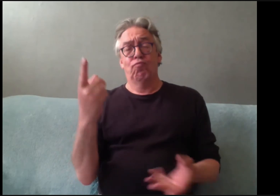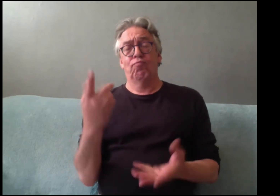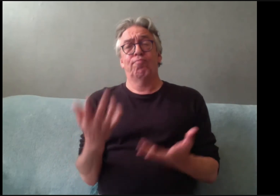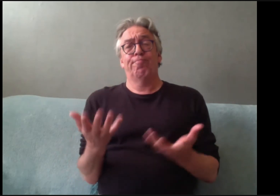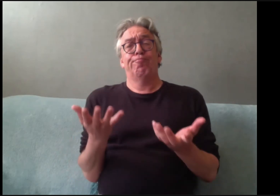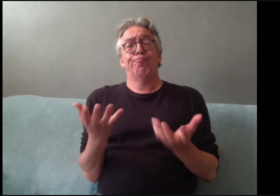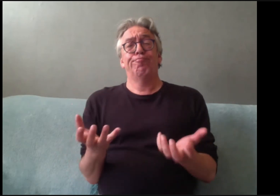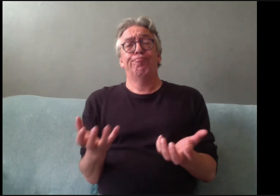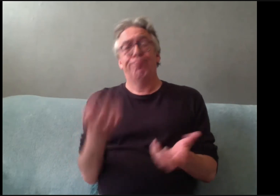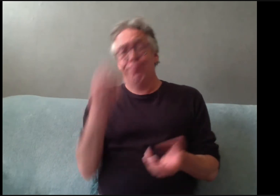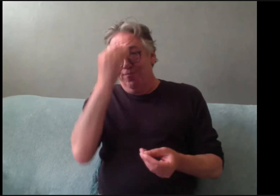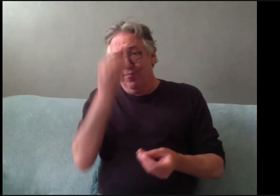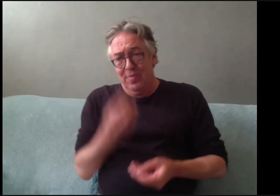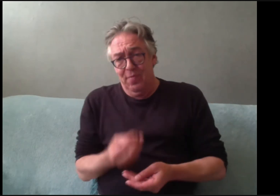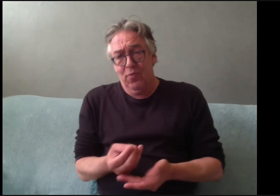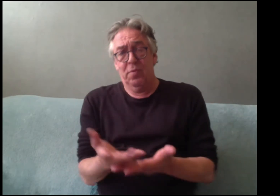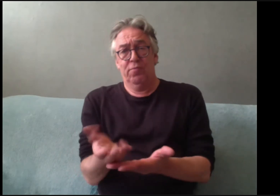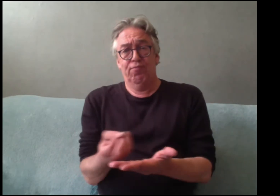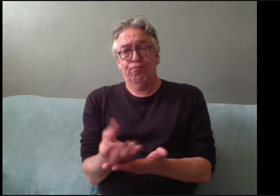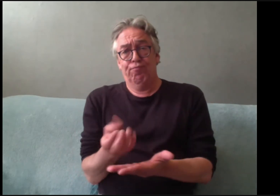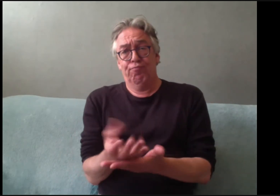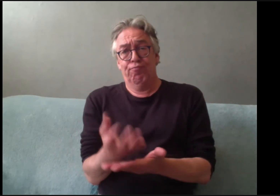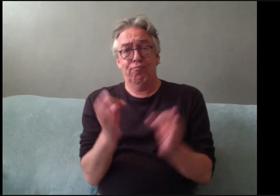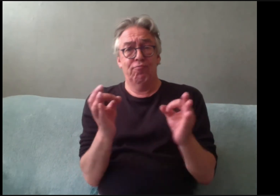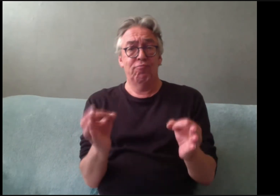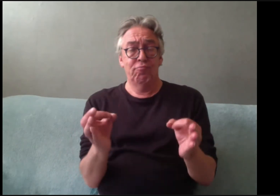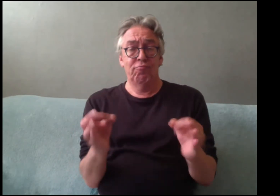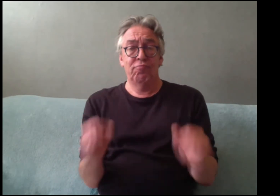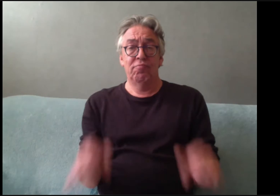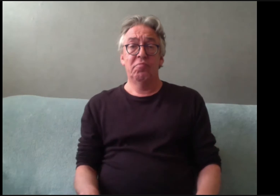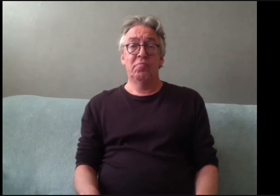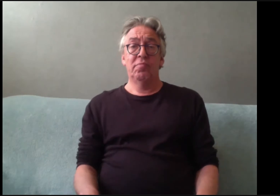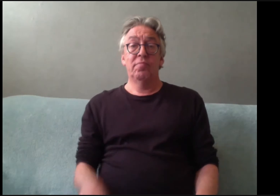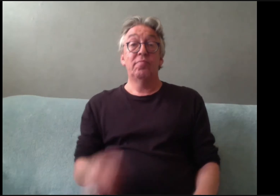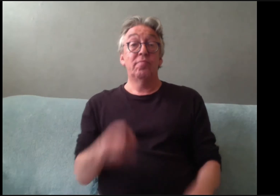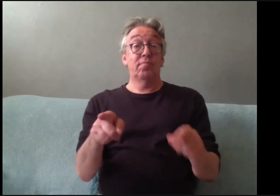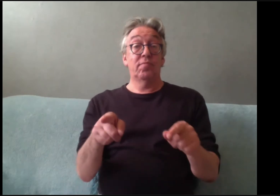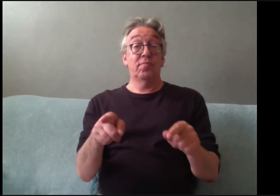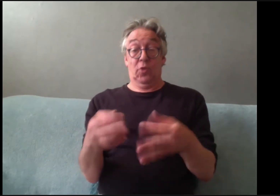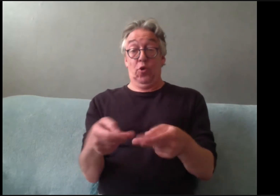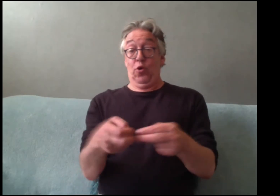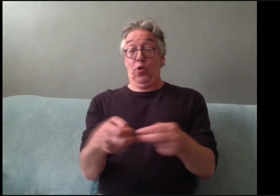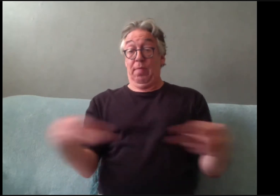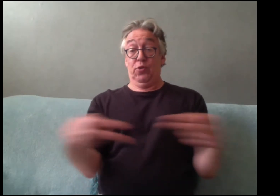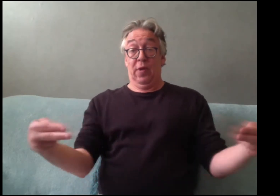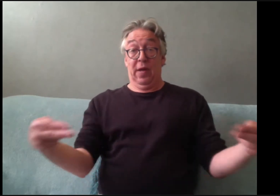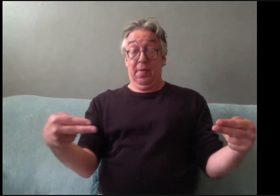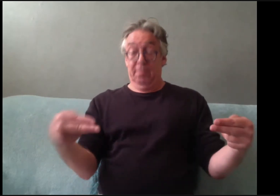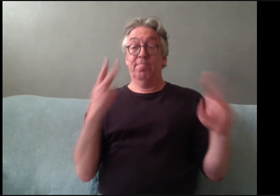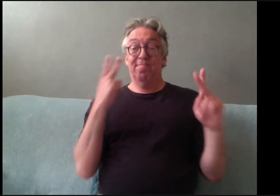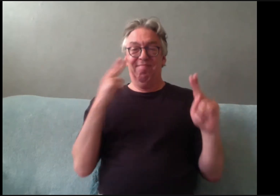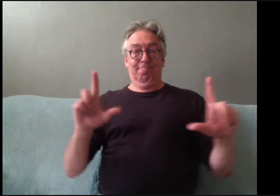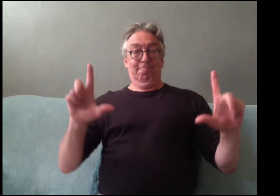So there is a link in the chat box to access the real time captioning, which should be to your right.